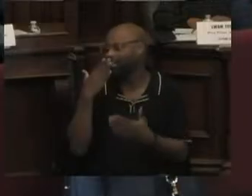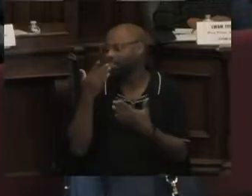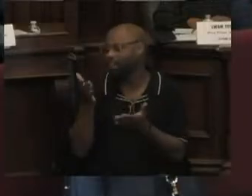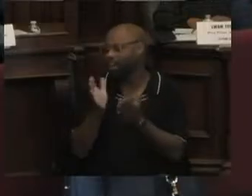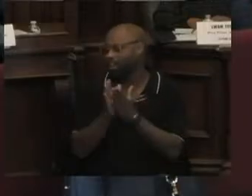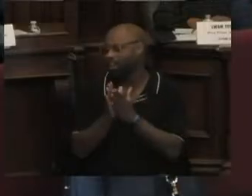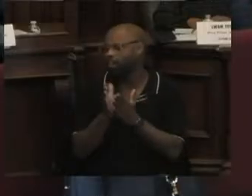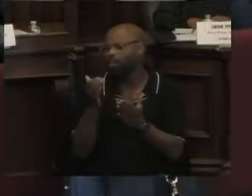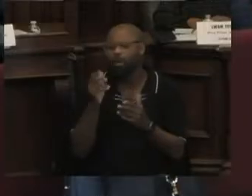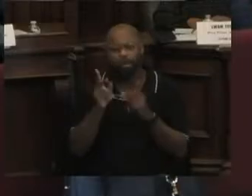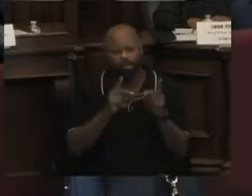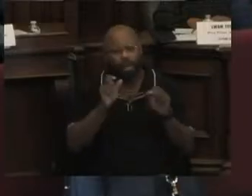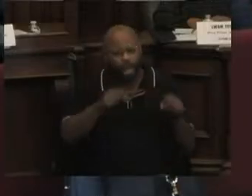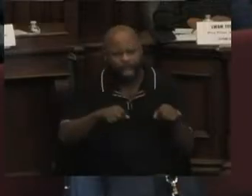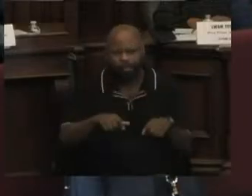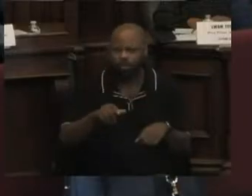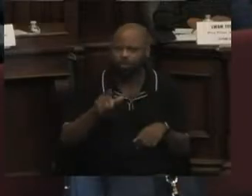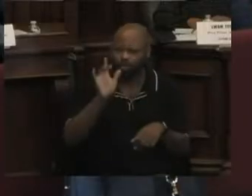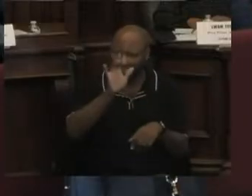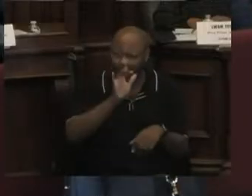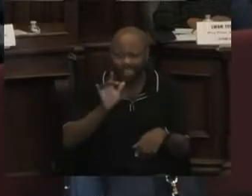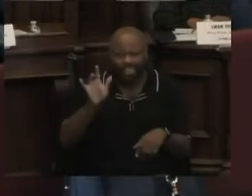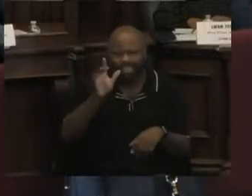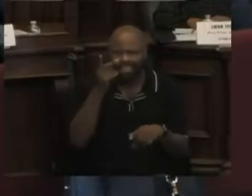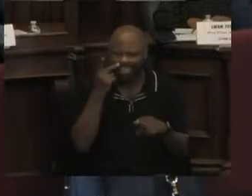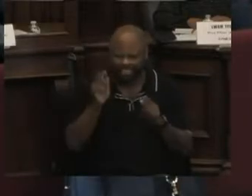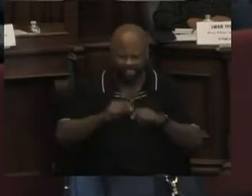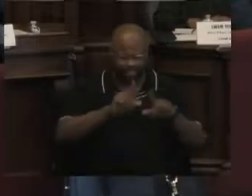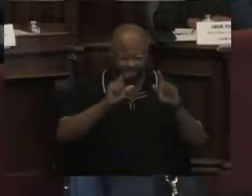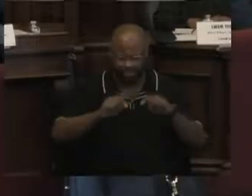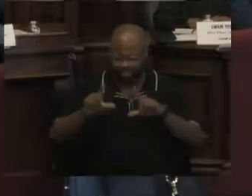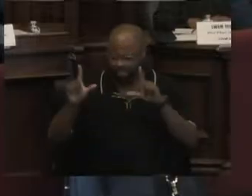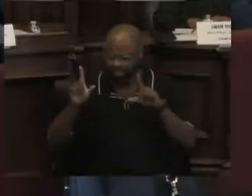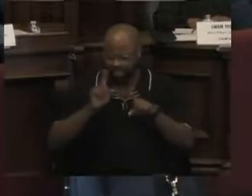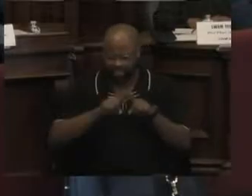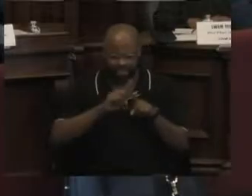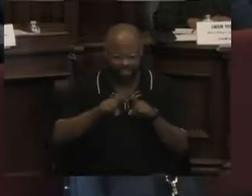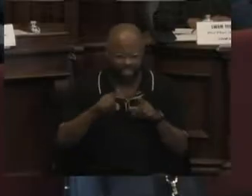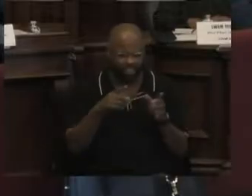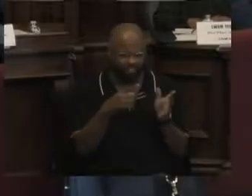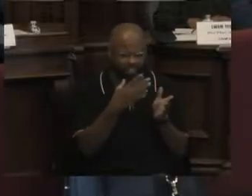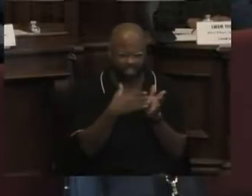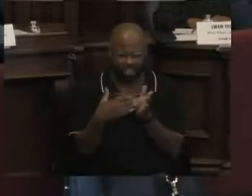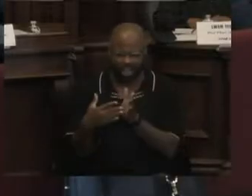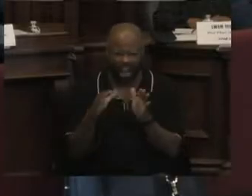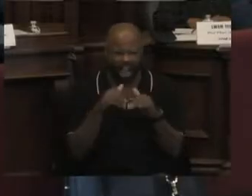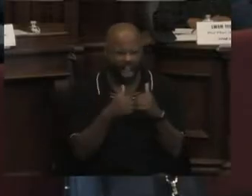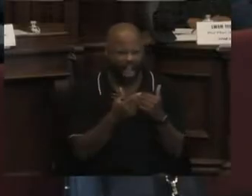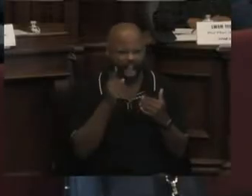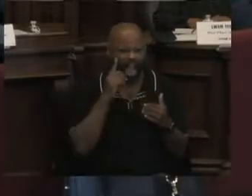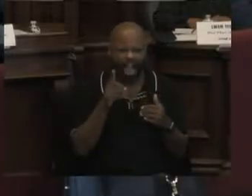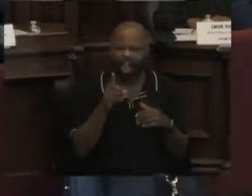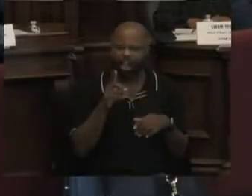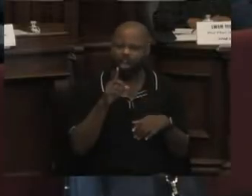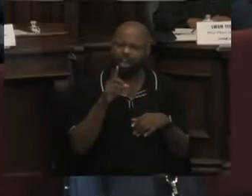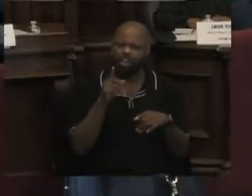much more dynamic. And again, AJ, thank you for asking that. We want people to click in to